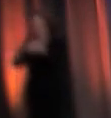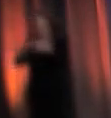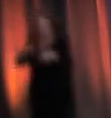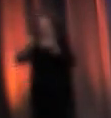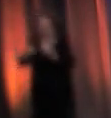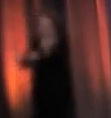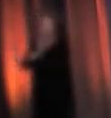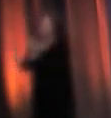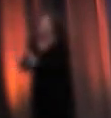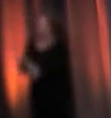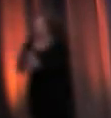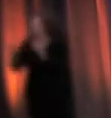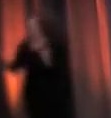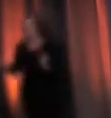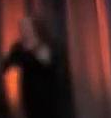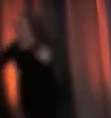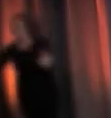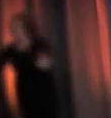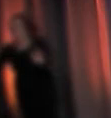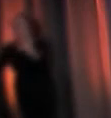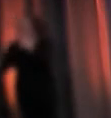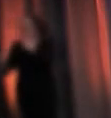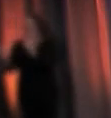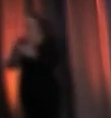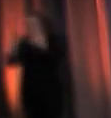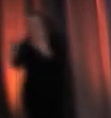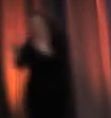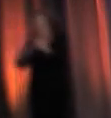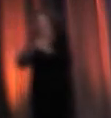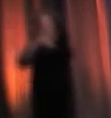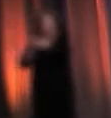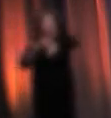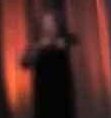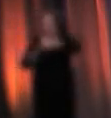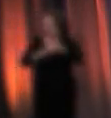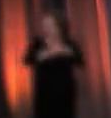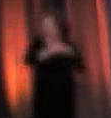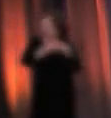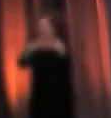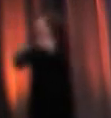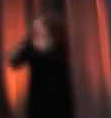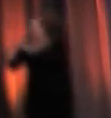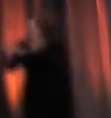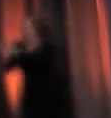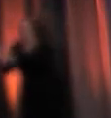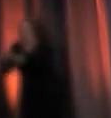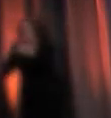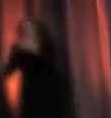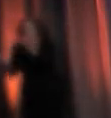N'hésitez pas à ne pas tous aller au restaurant en même temps, profitez de ce moment pour aller voir les ateliers qui sont à la bibliothèque.